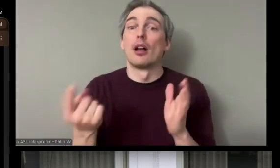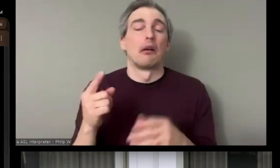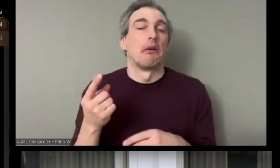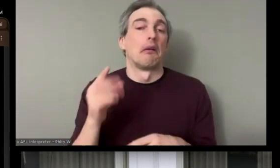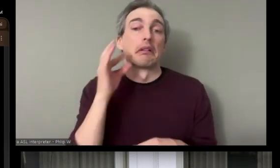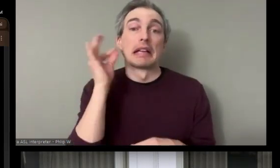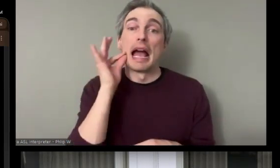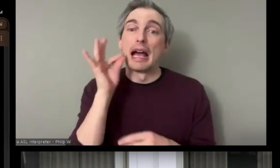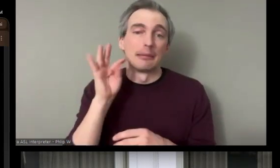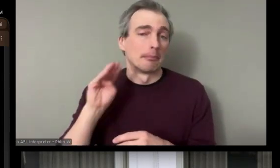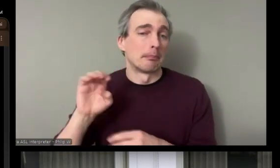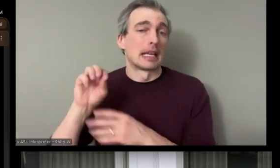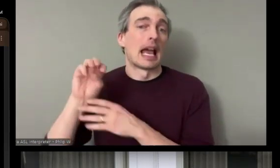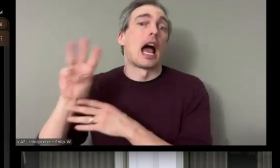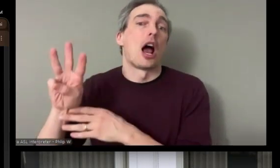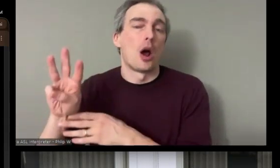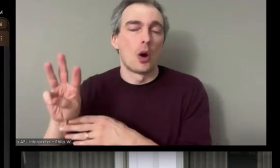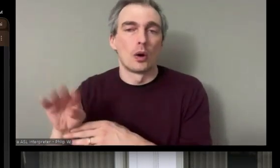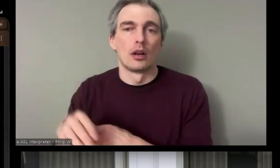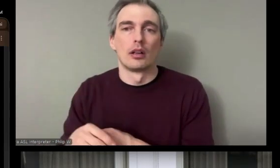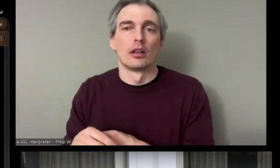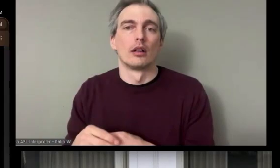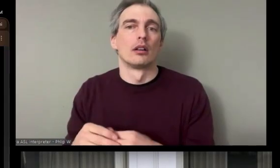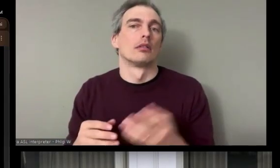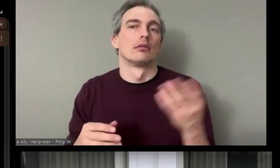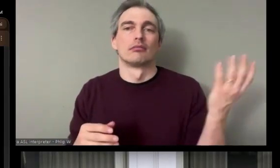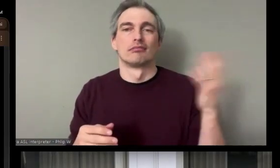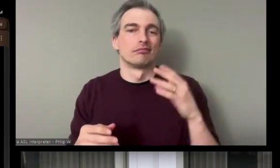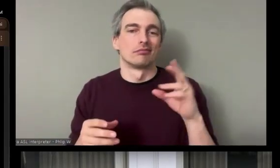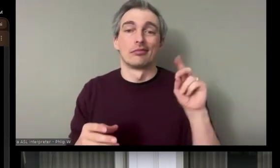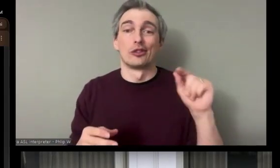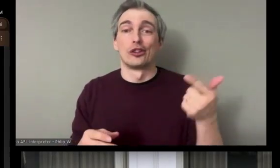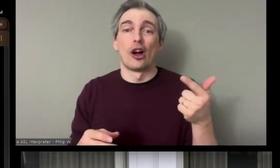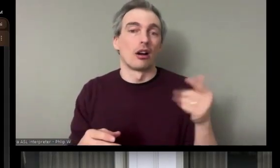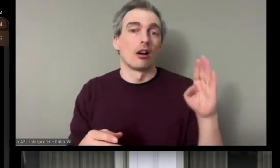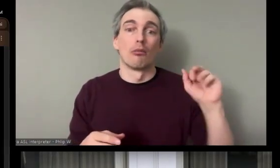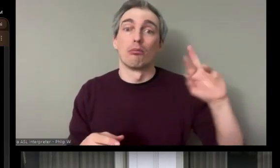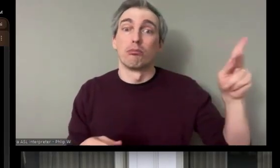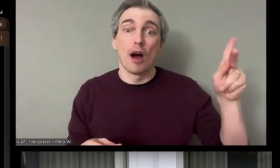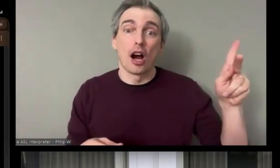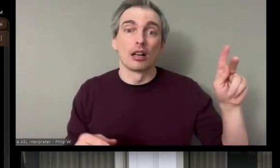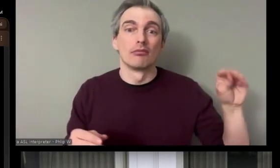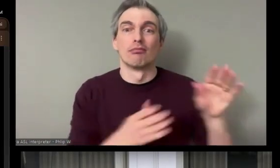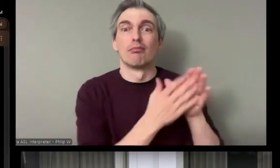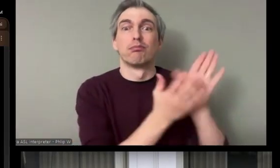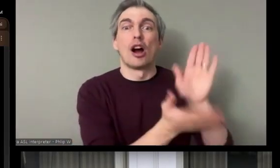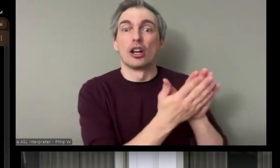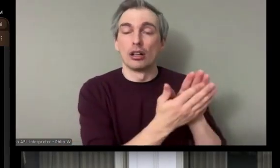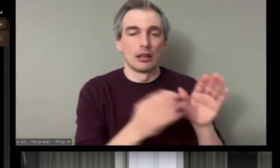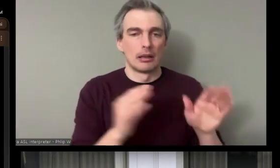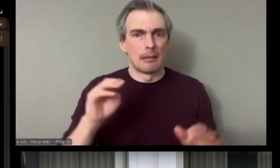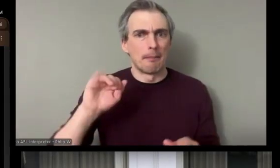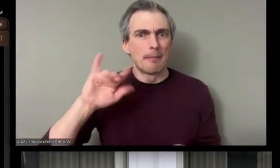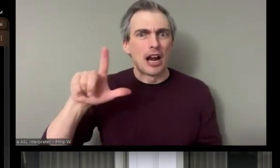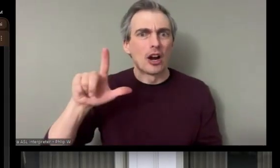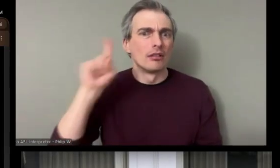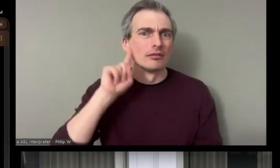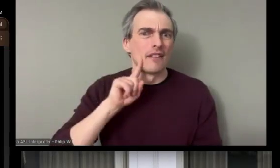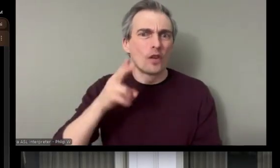know, Meryl, who is deaf and hard of hearing on our team -- I would want her to see the sound effect. That I actually was doing a dog bark or doing a cat meow.